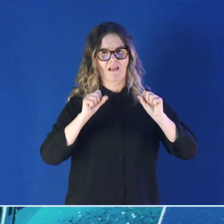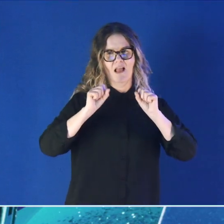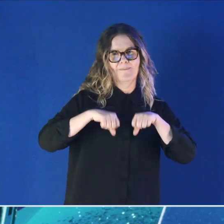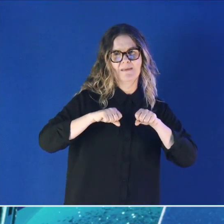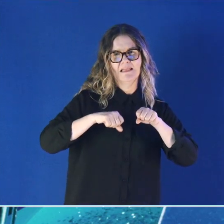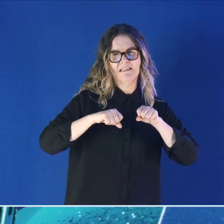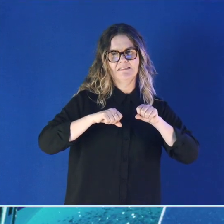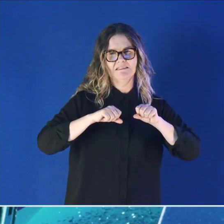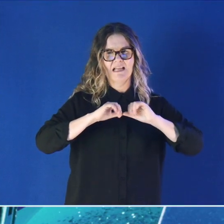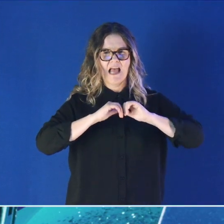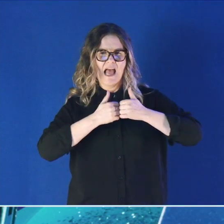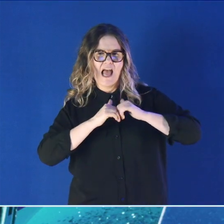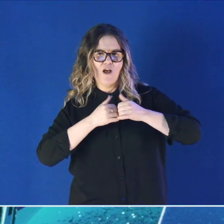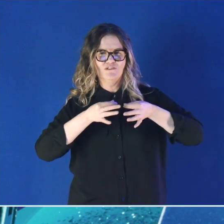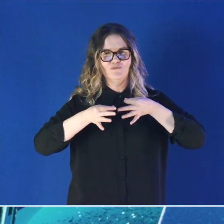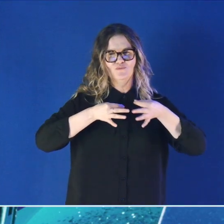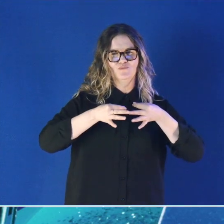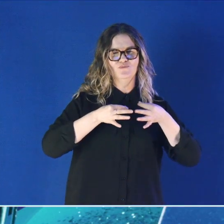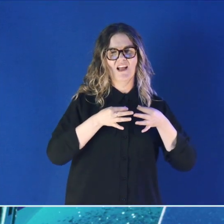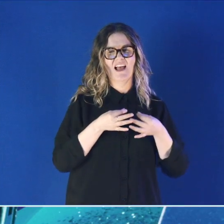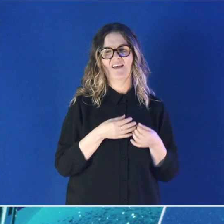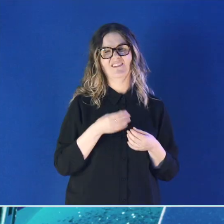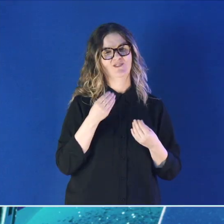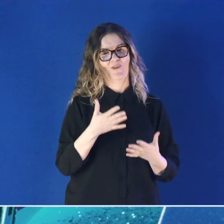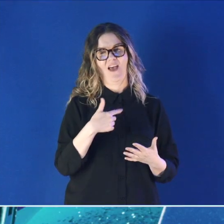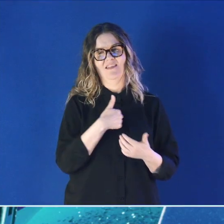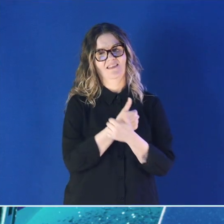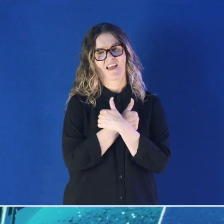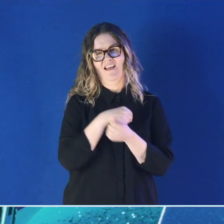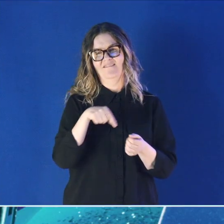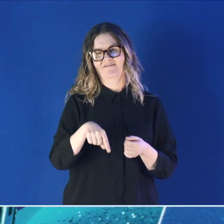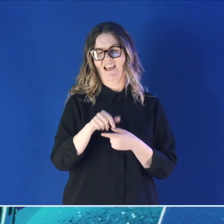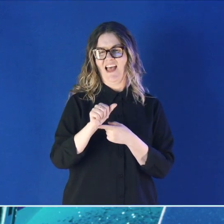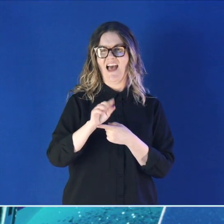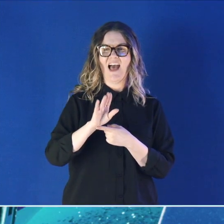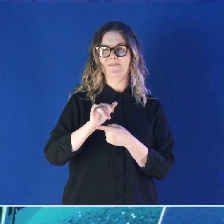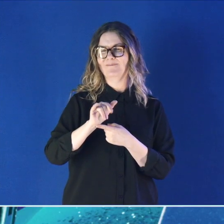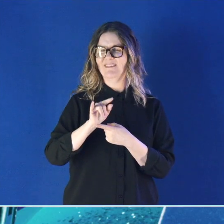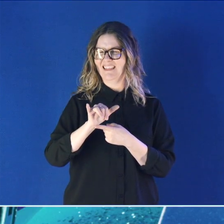I love that this is the Ability Conference because it shows respect.